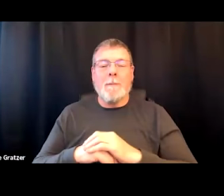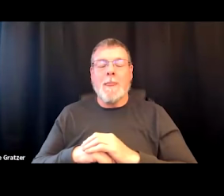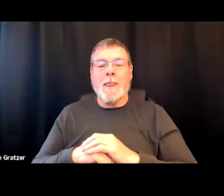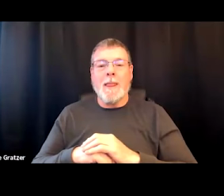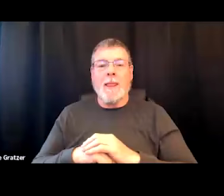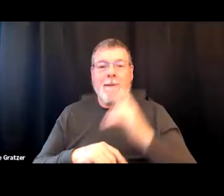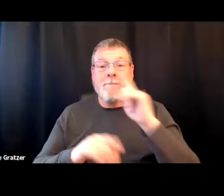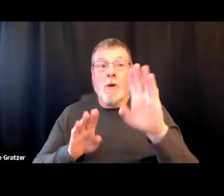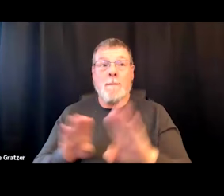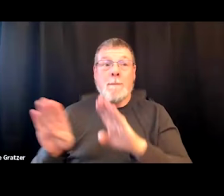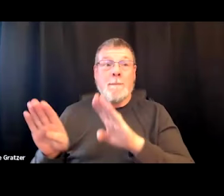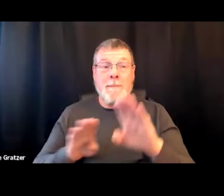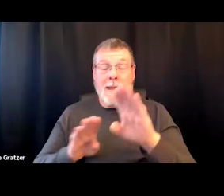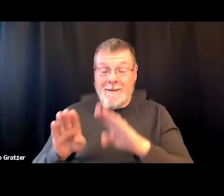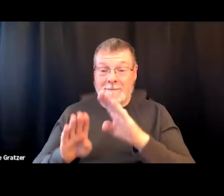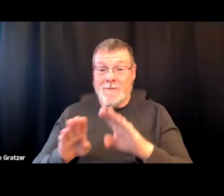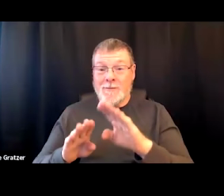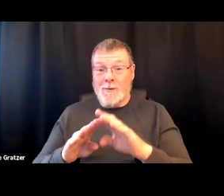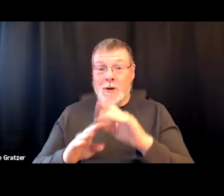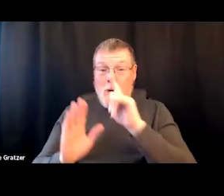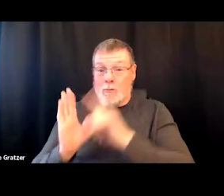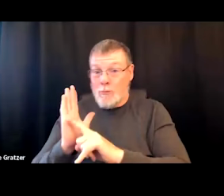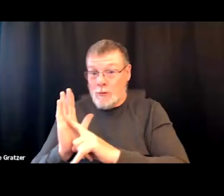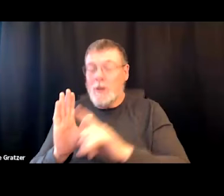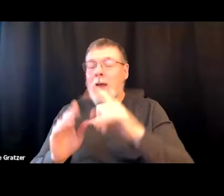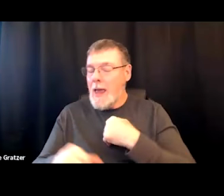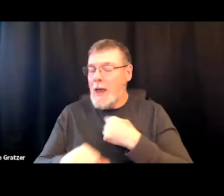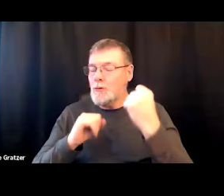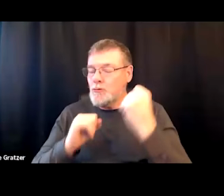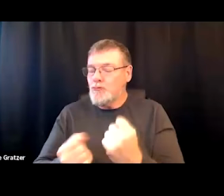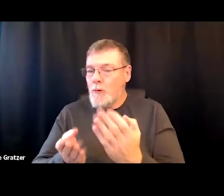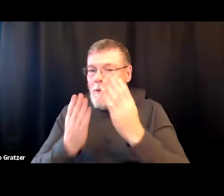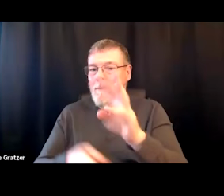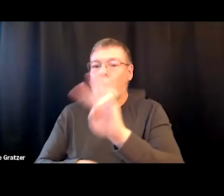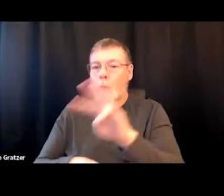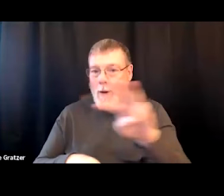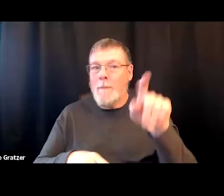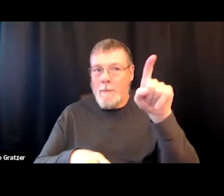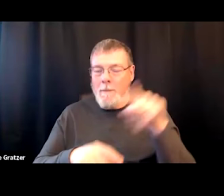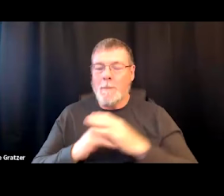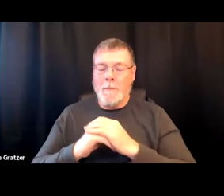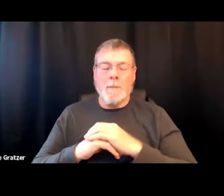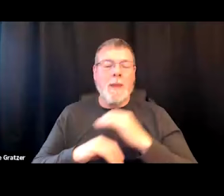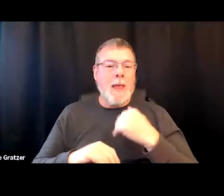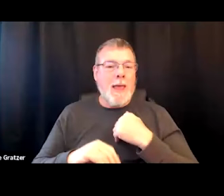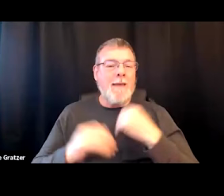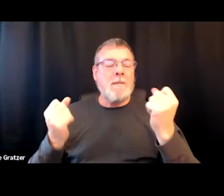for Behavioral Research website, I'd highly recommend it. There are a number of public domain free